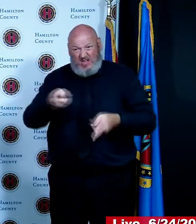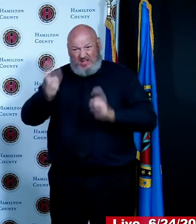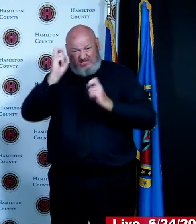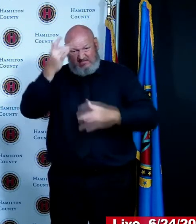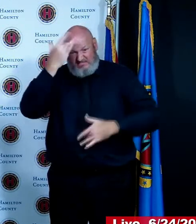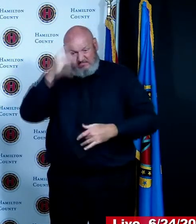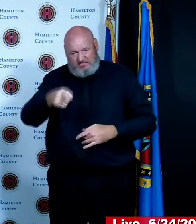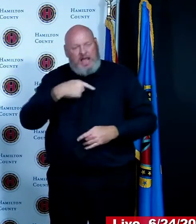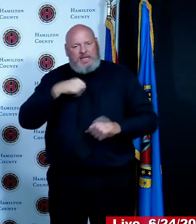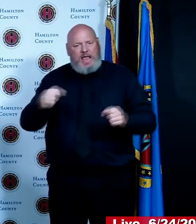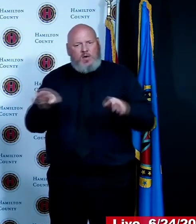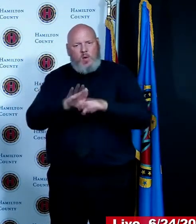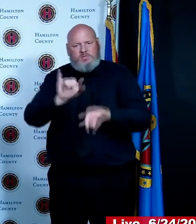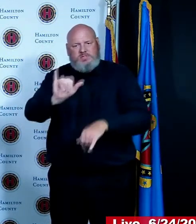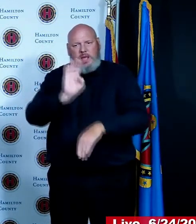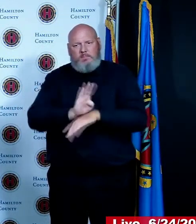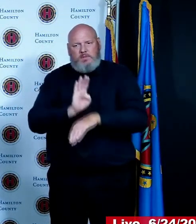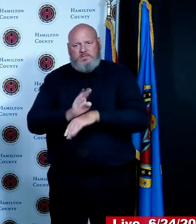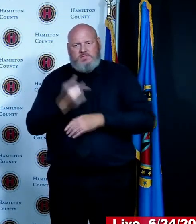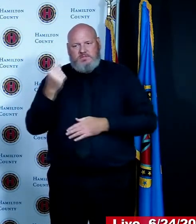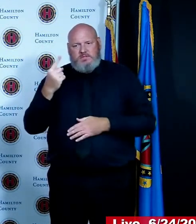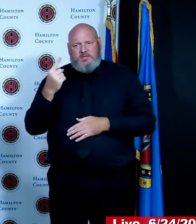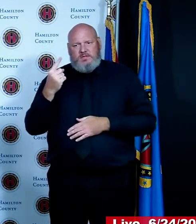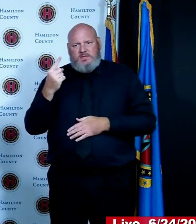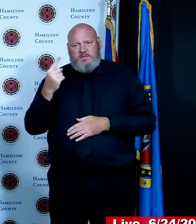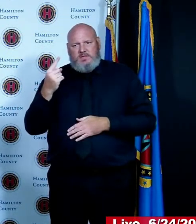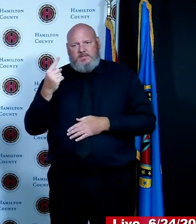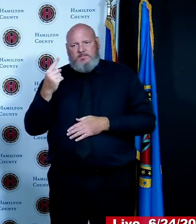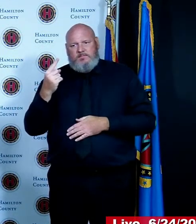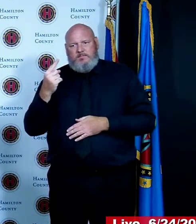of Covid-19 our office would certainly be in touch with the Hamilton County